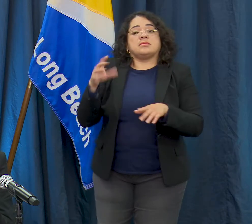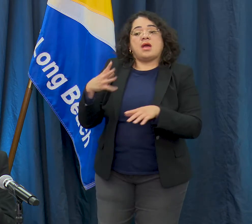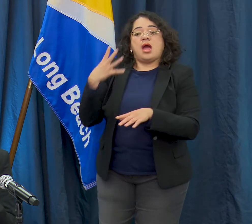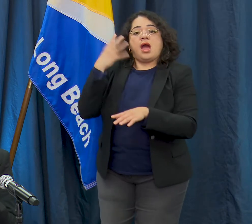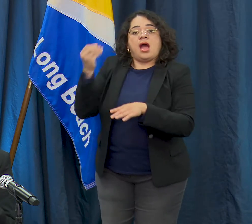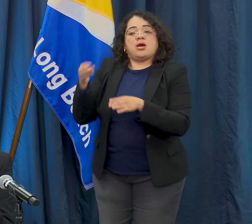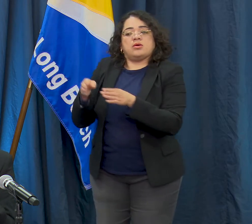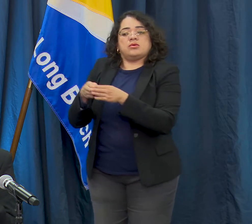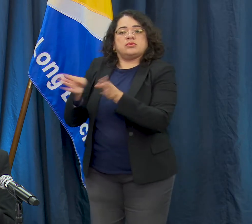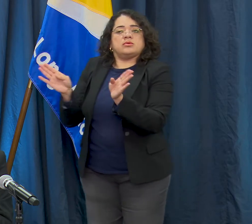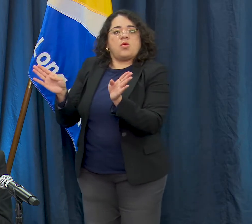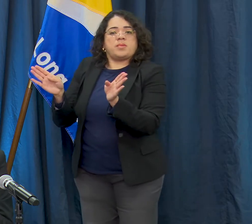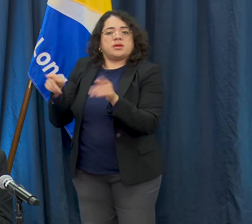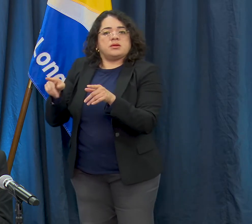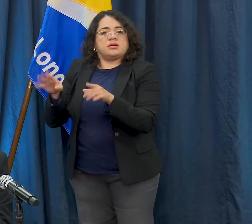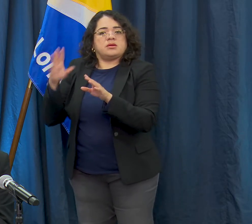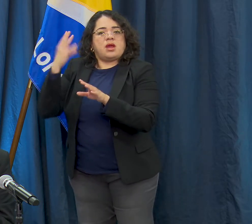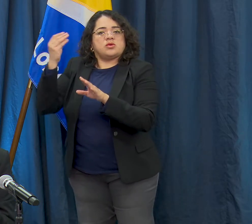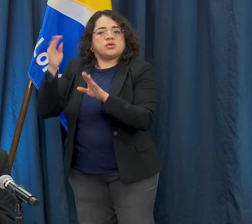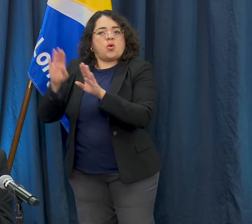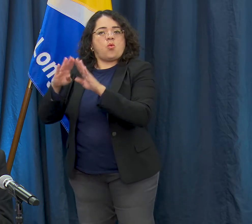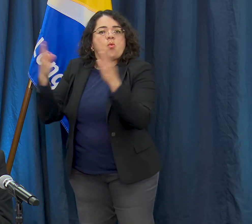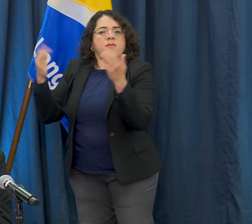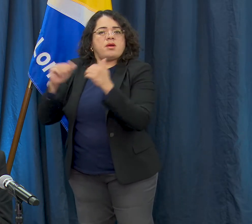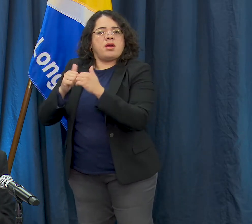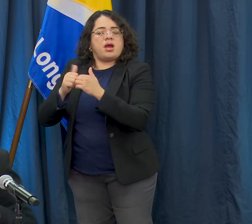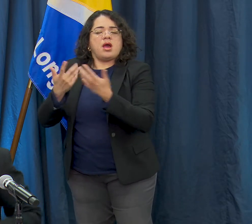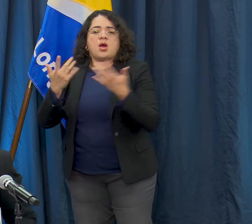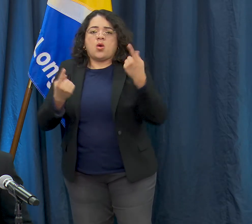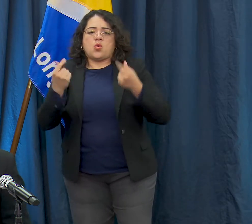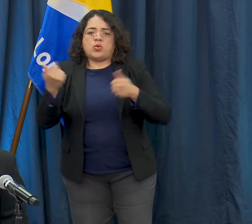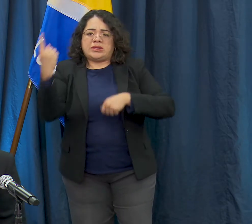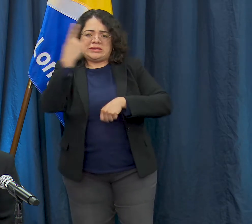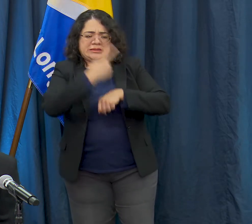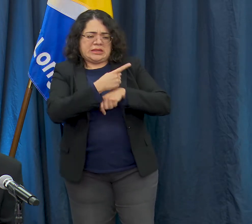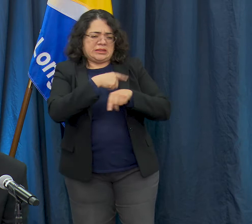piece and just what days those kind of fall on and so in Long Beach's